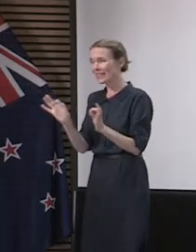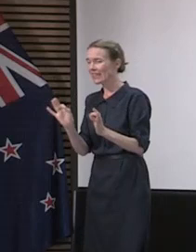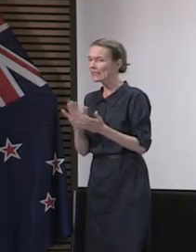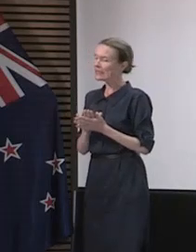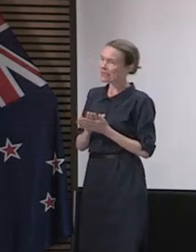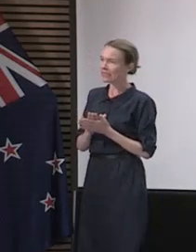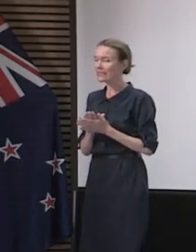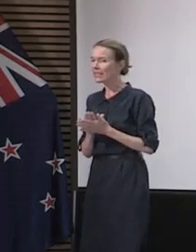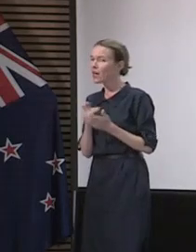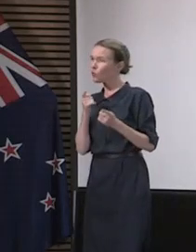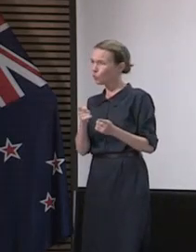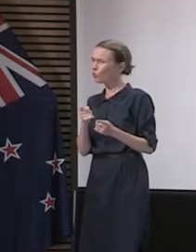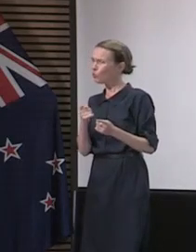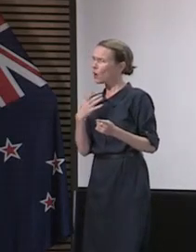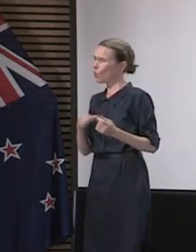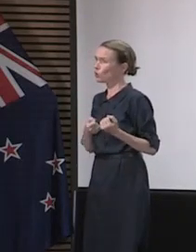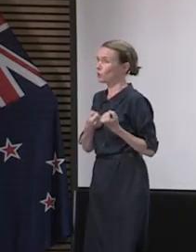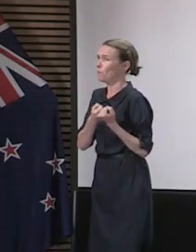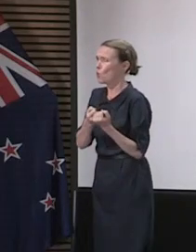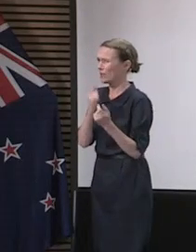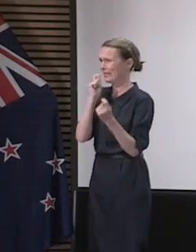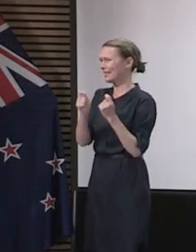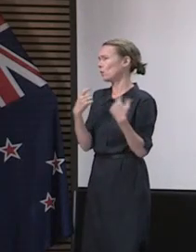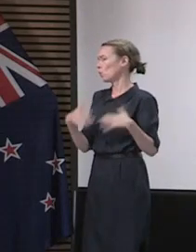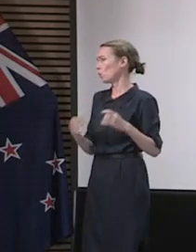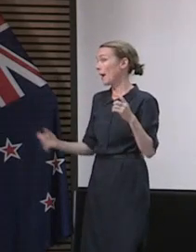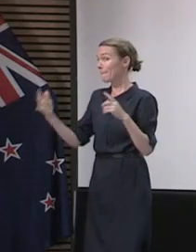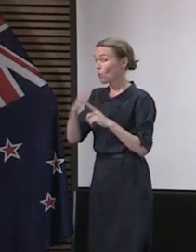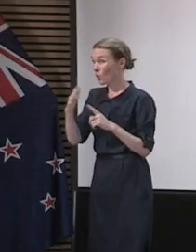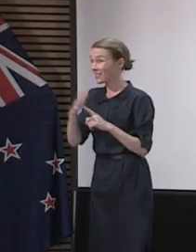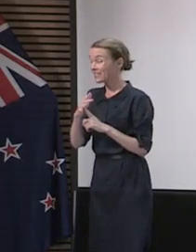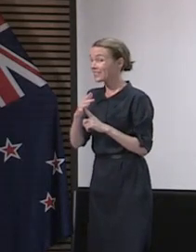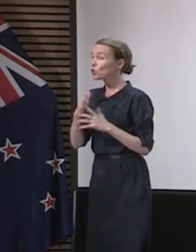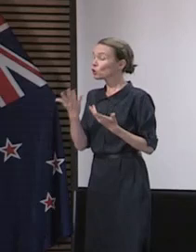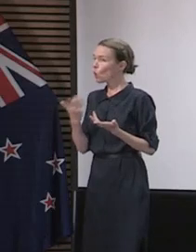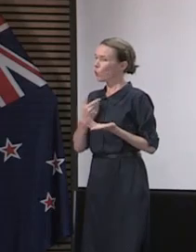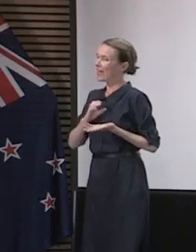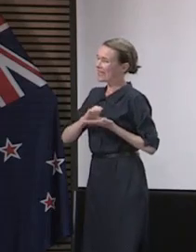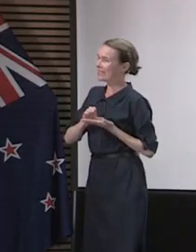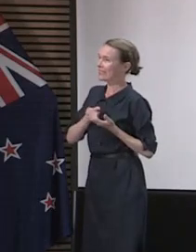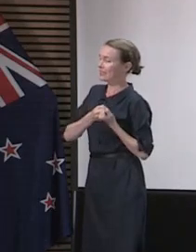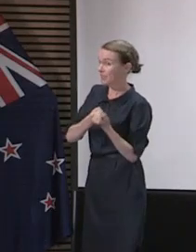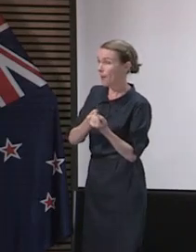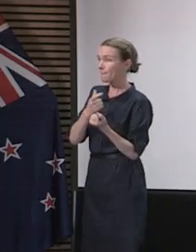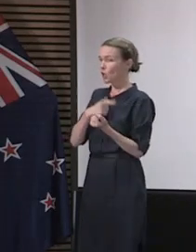or where undertaking testing, we have wanted to make sure there was nothing that stopped them from undertaking testing, for instance, for a returning